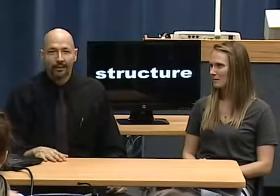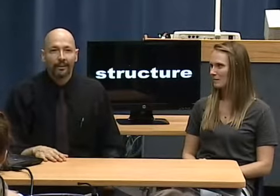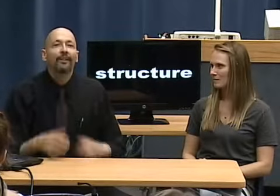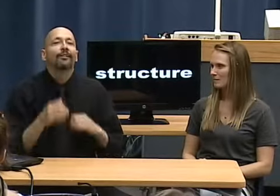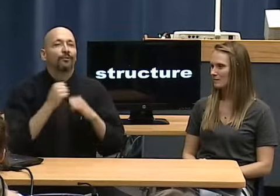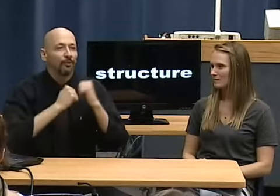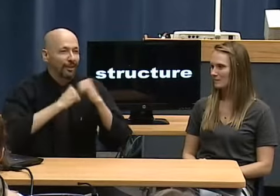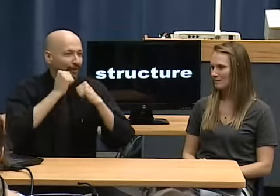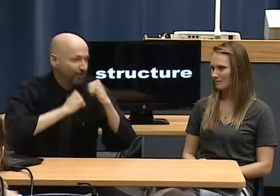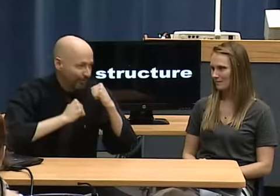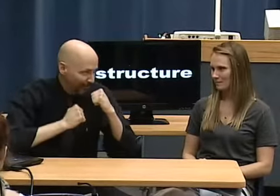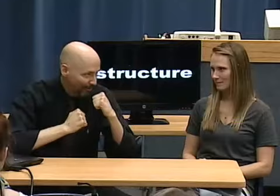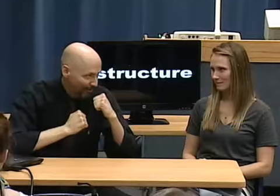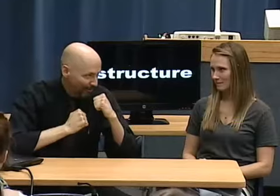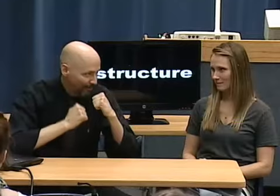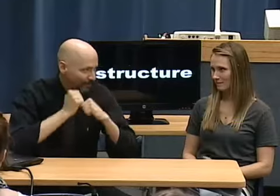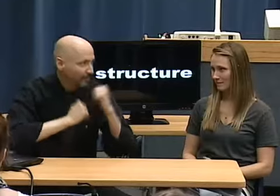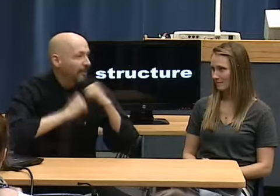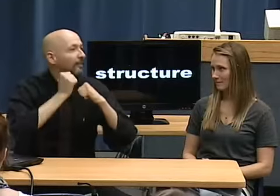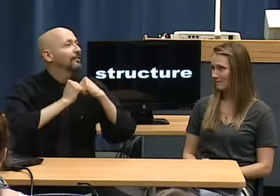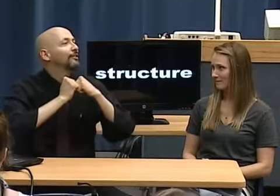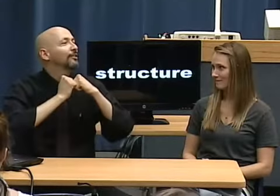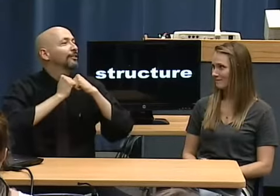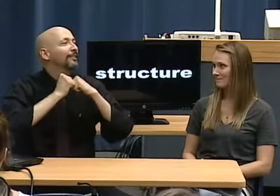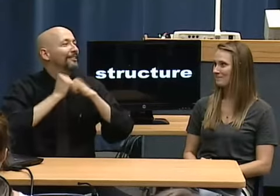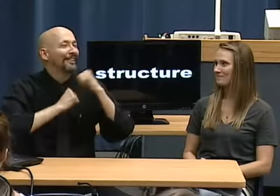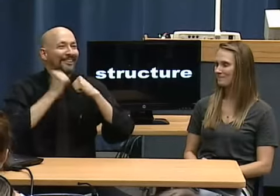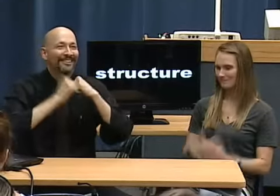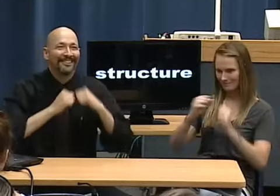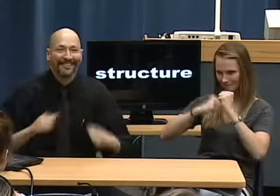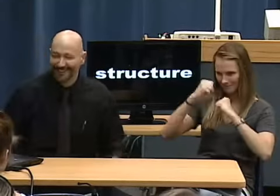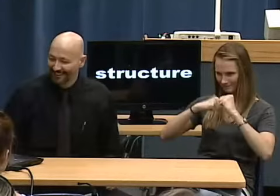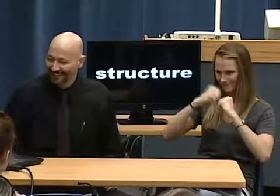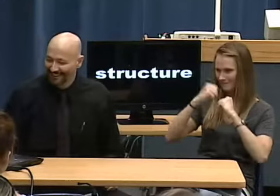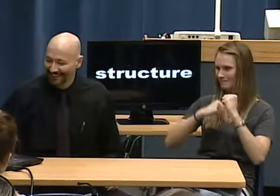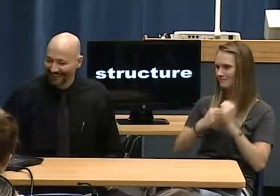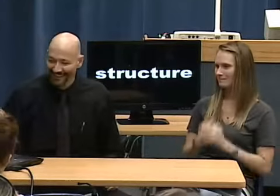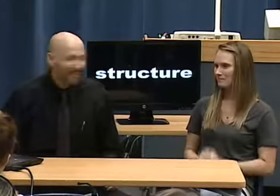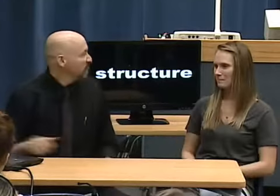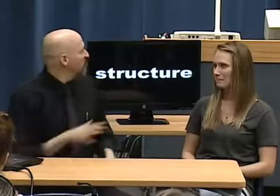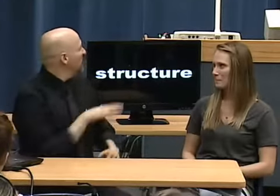Structure. Structure. Structure.